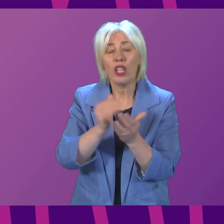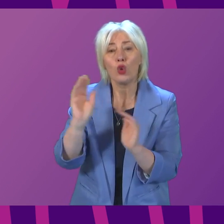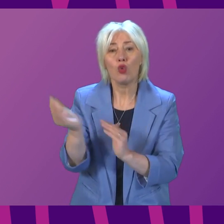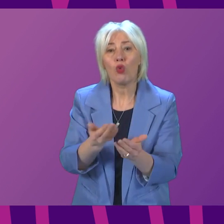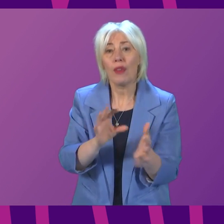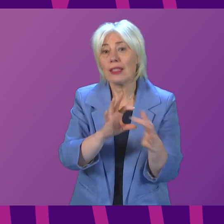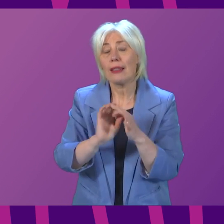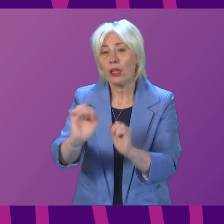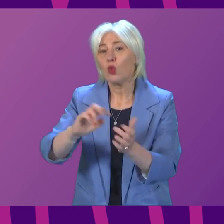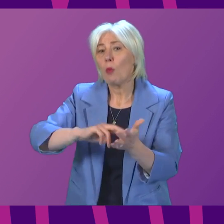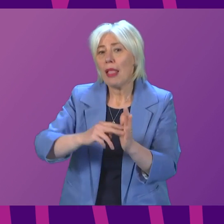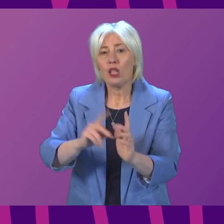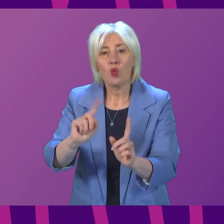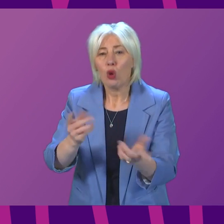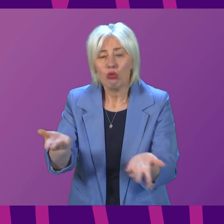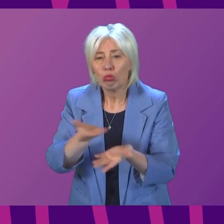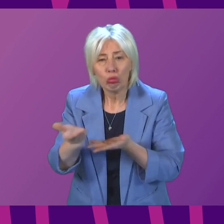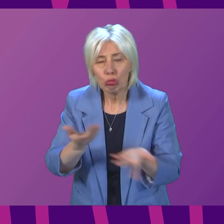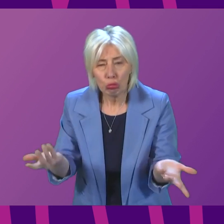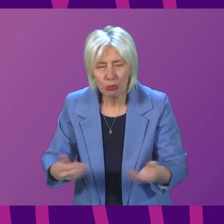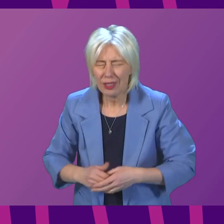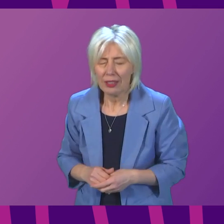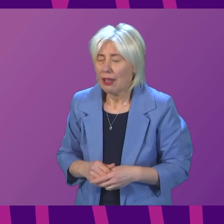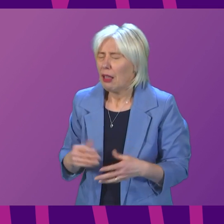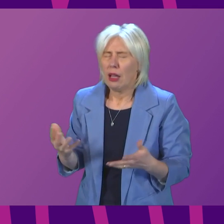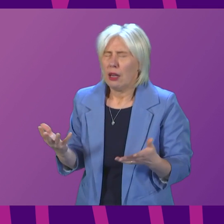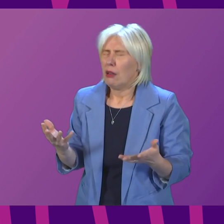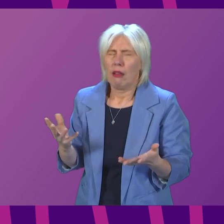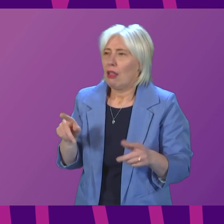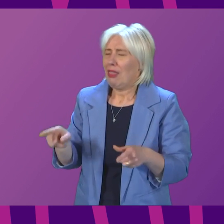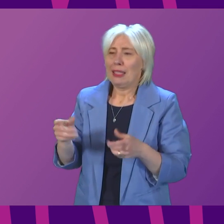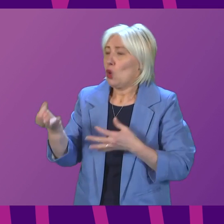This is an absurd line of questioning.